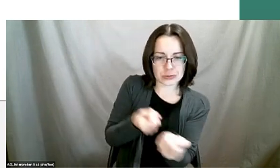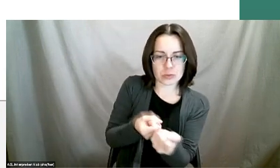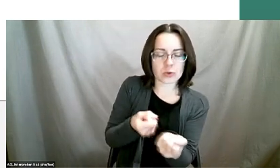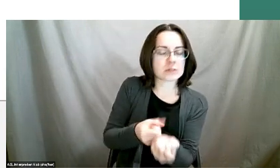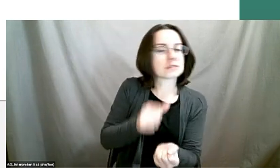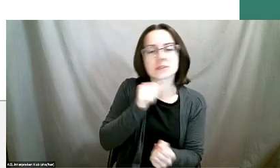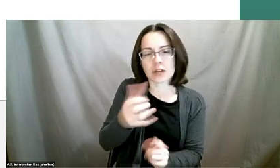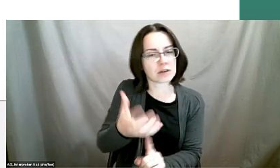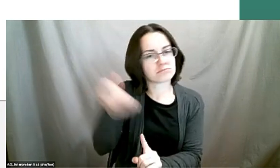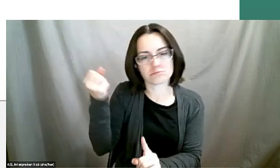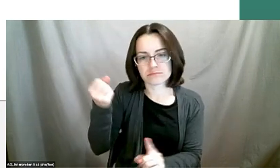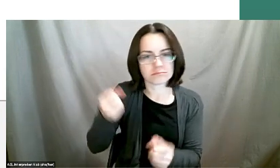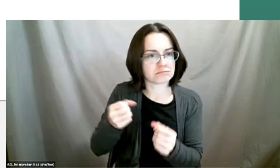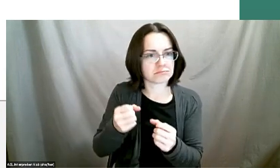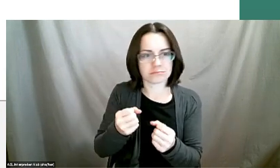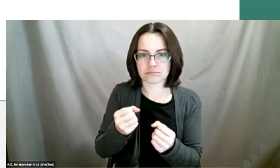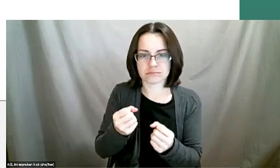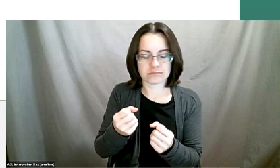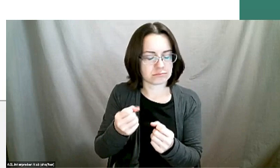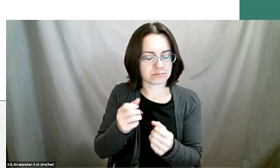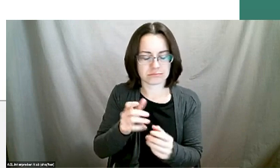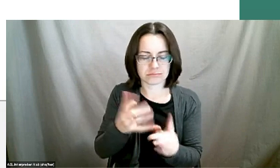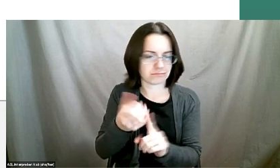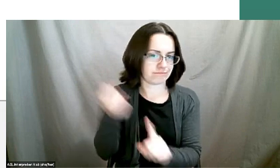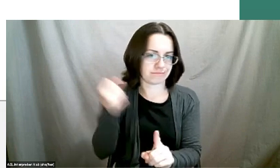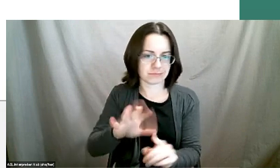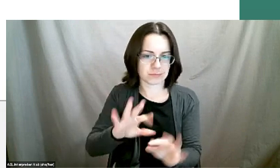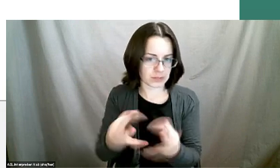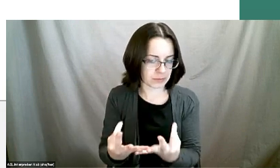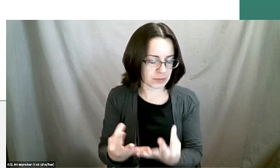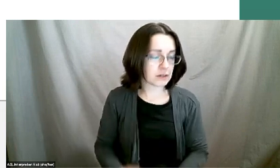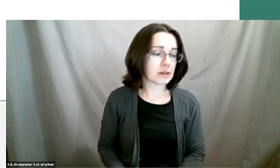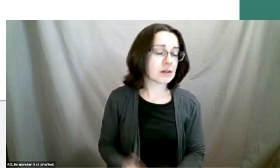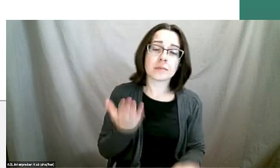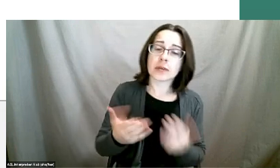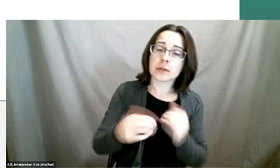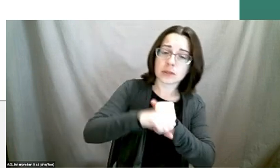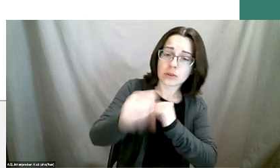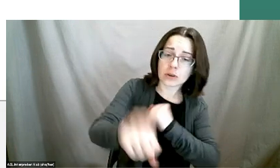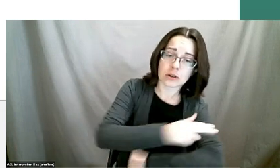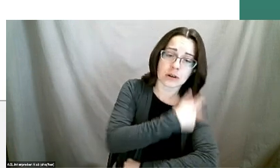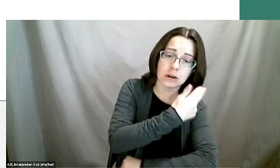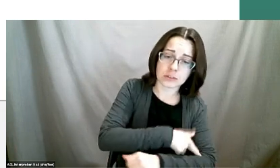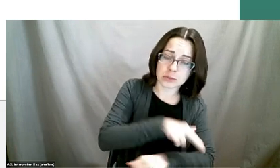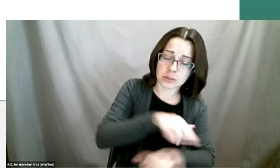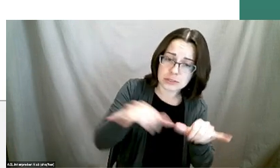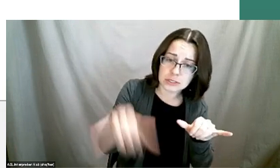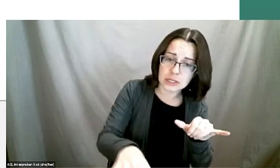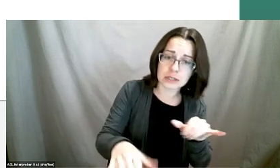They may need a longer hospital stay. They may need more education around breastfeeding.